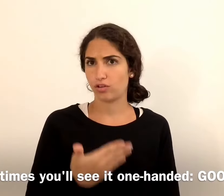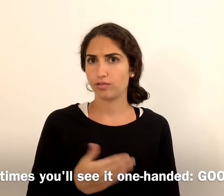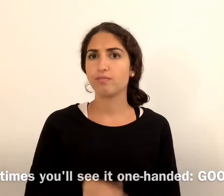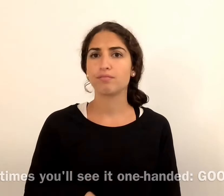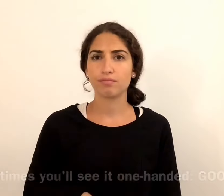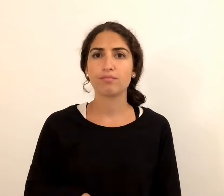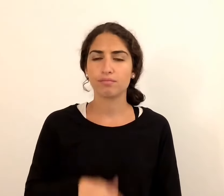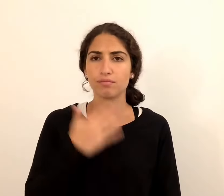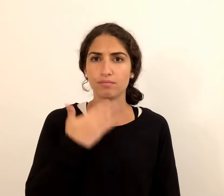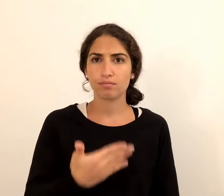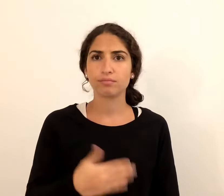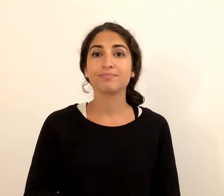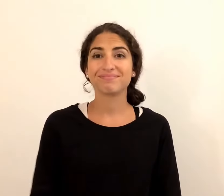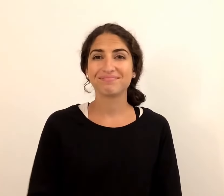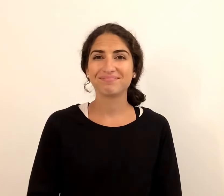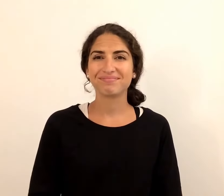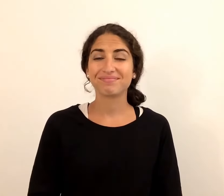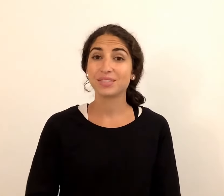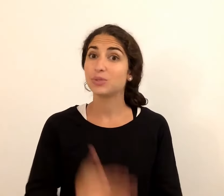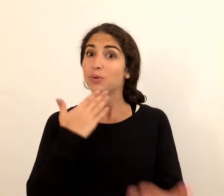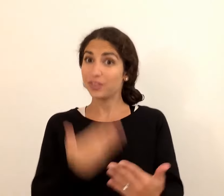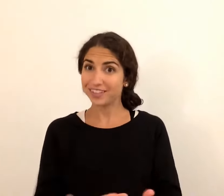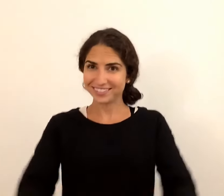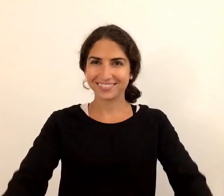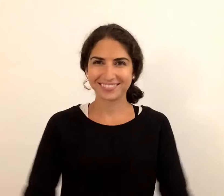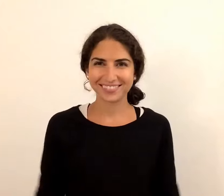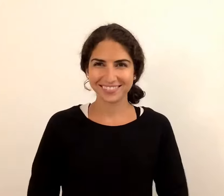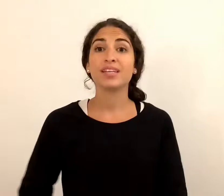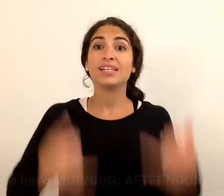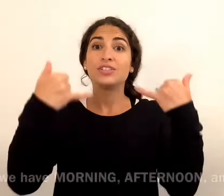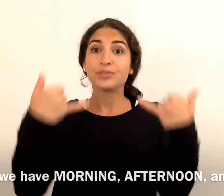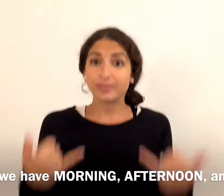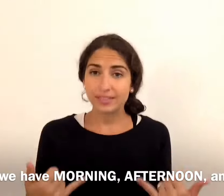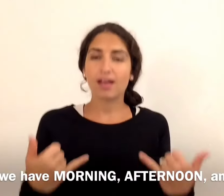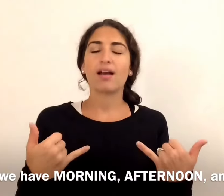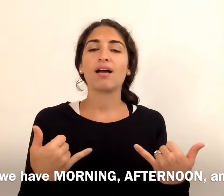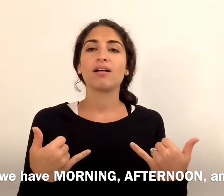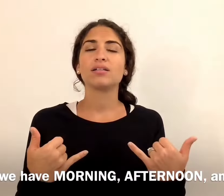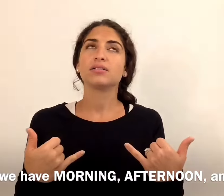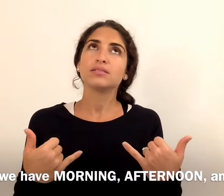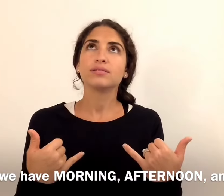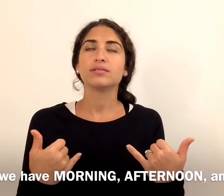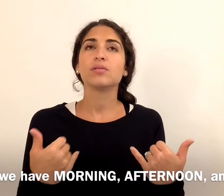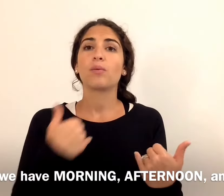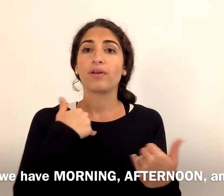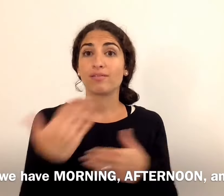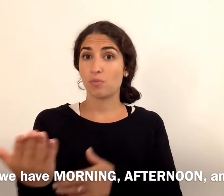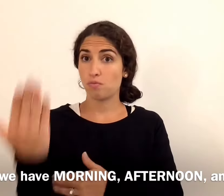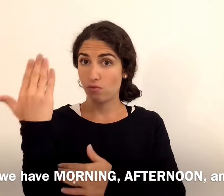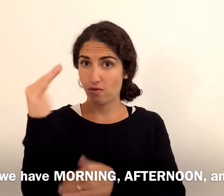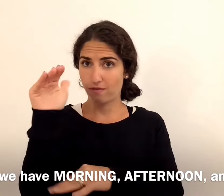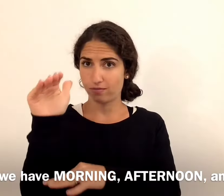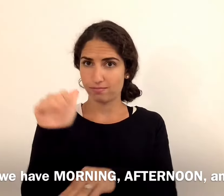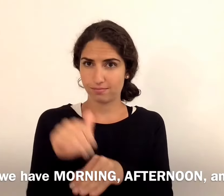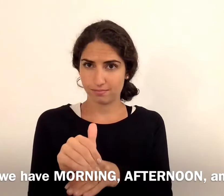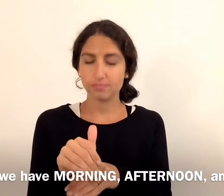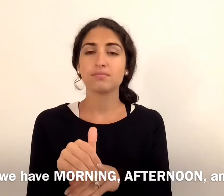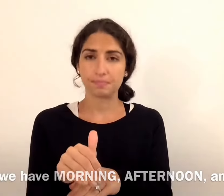Now, we have: morning afternoon and night.